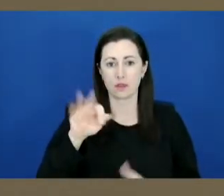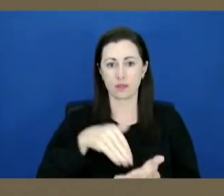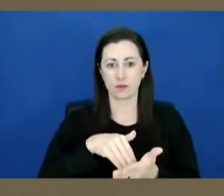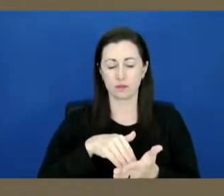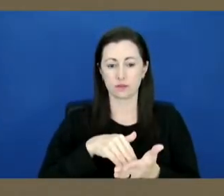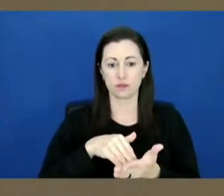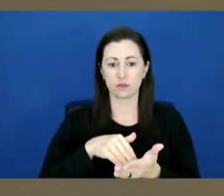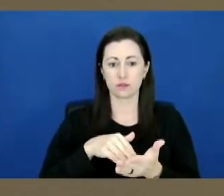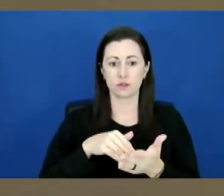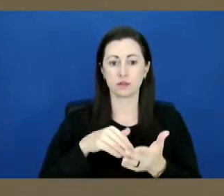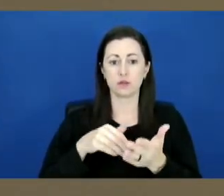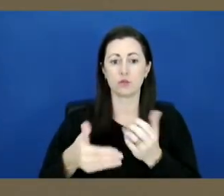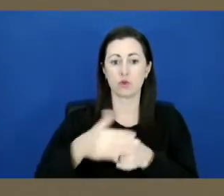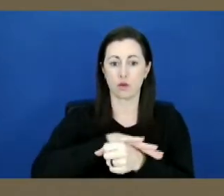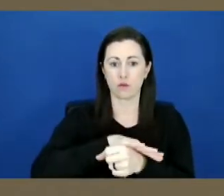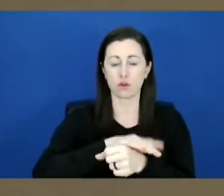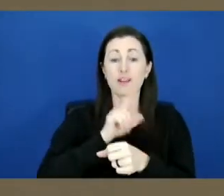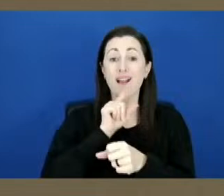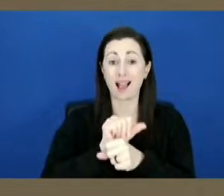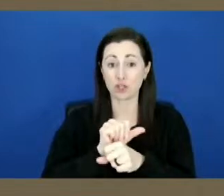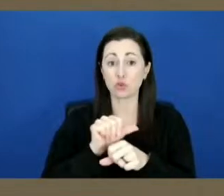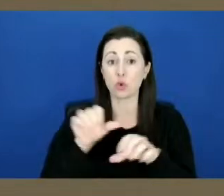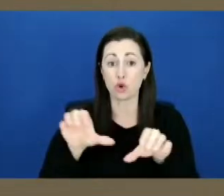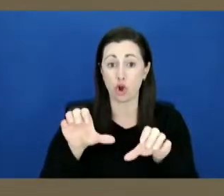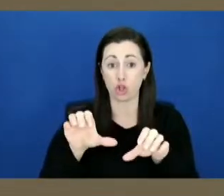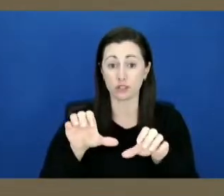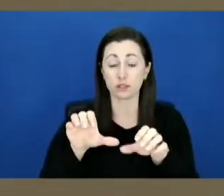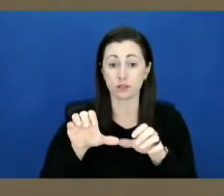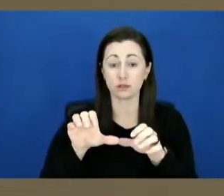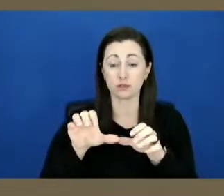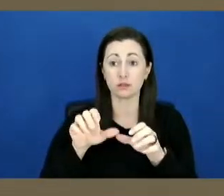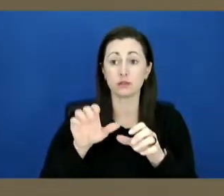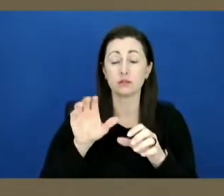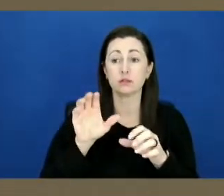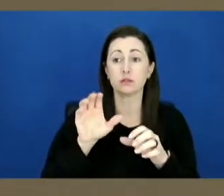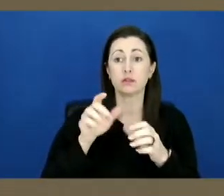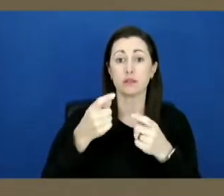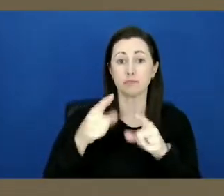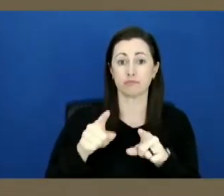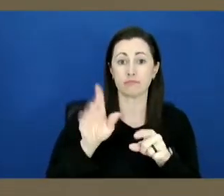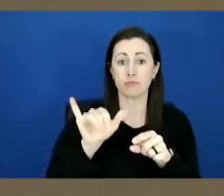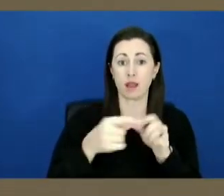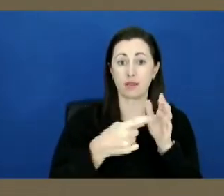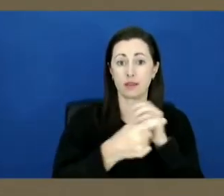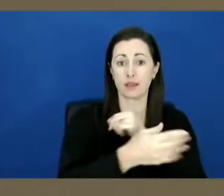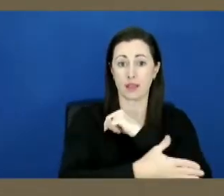THE -- BECAUSE I ASKED IF THE 149,000 MEANINGFULLY COVERS THE